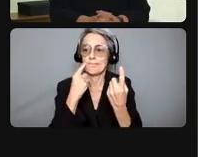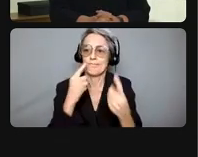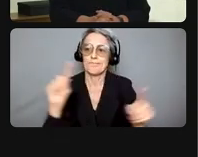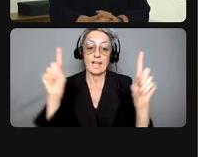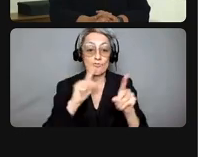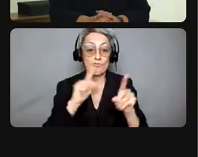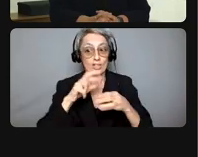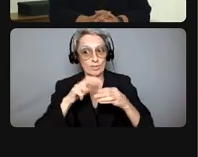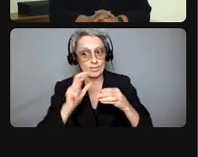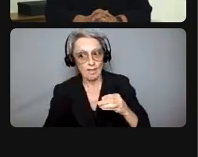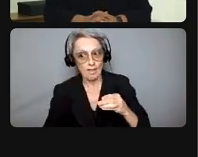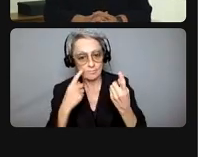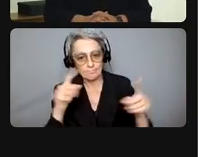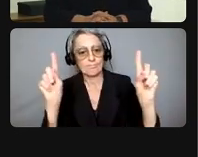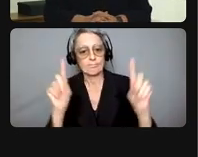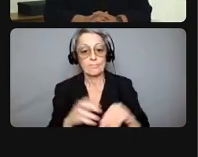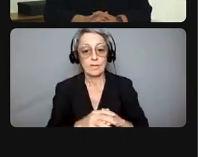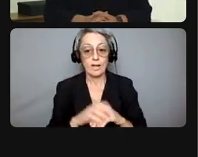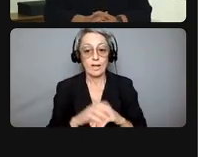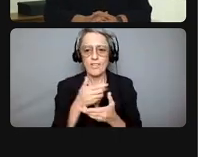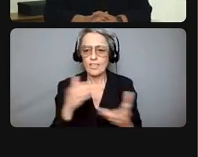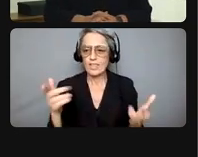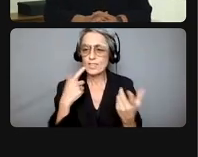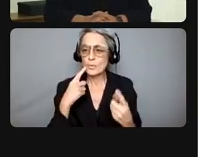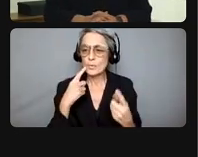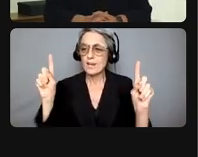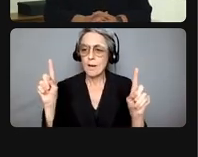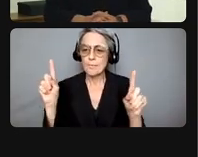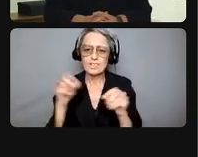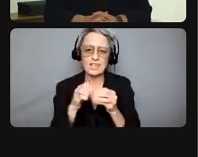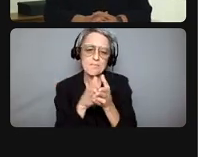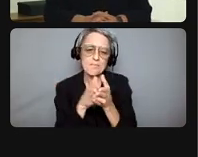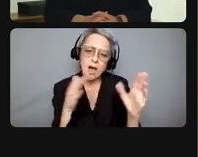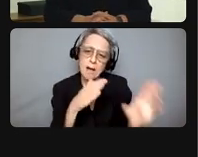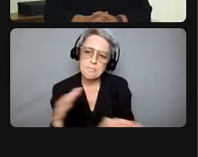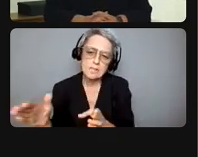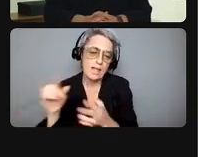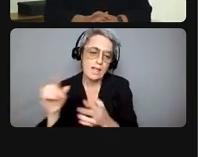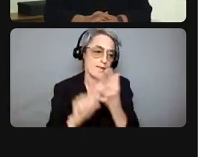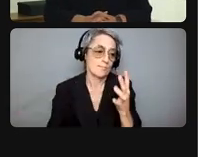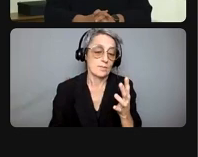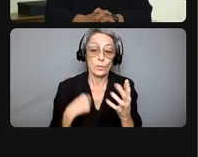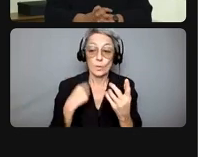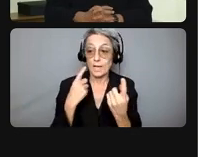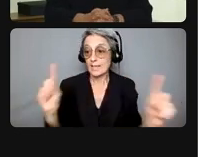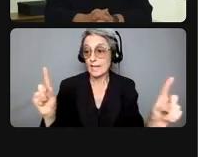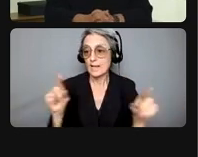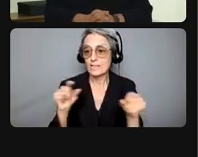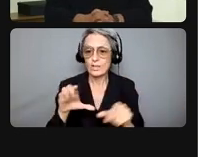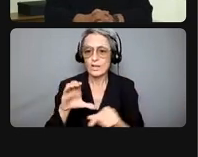Other things that we've accomplished in this broader part of the plan include the announcement that we made it at COP 27 as well,